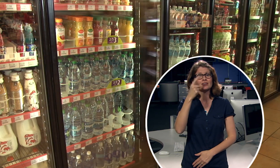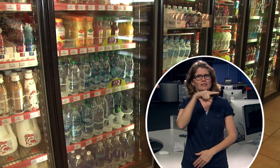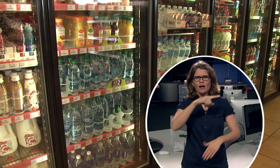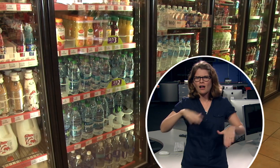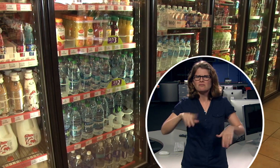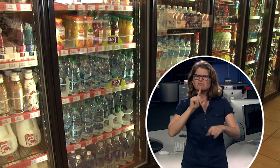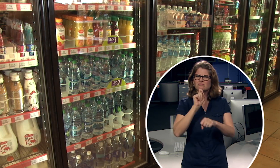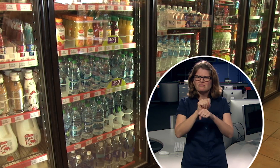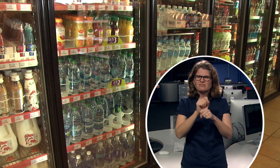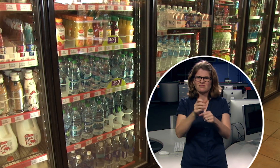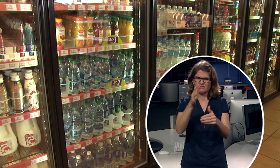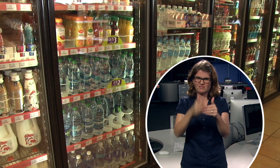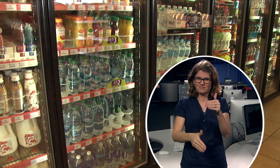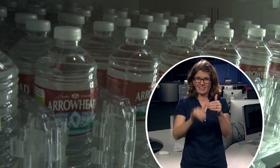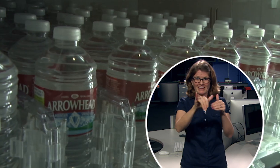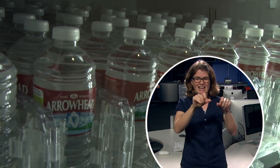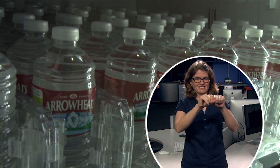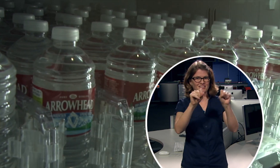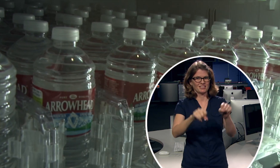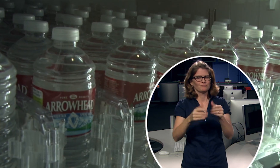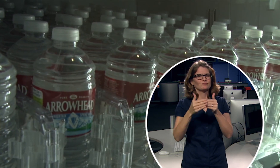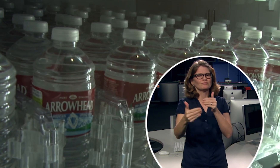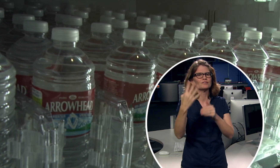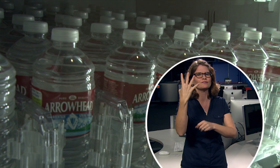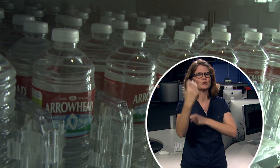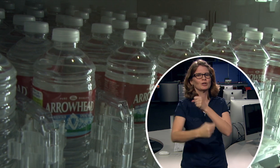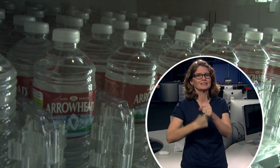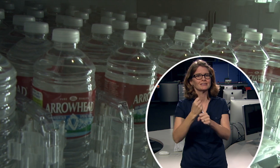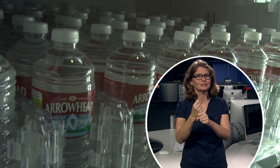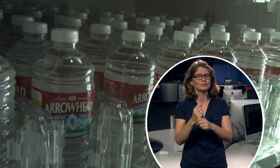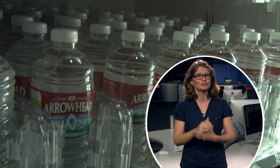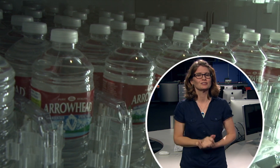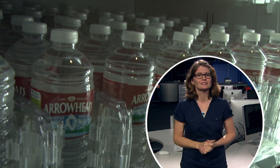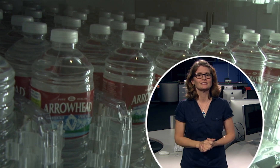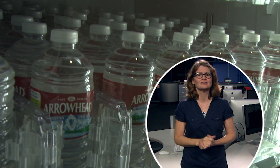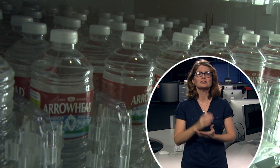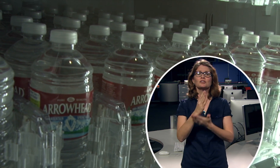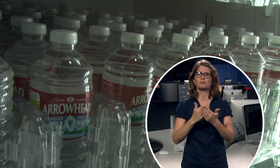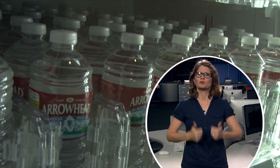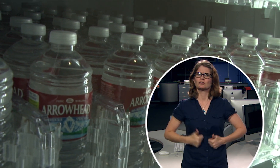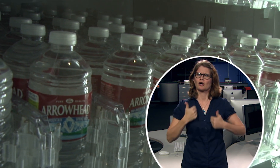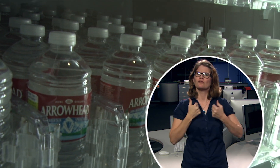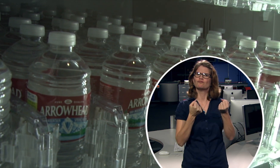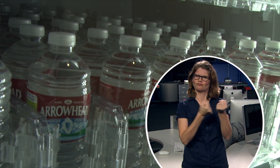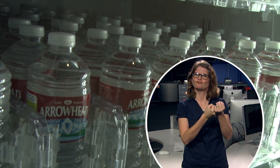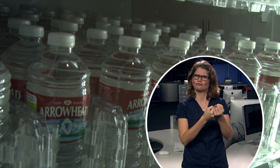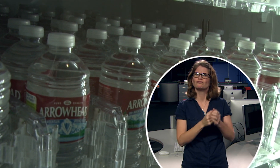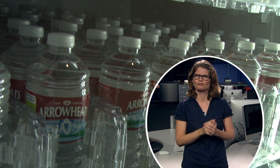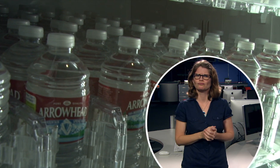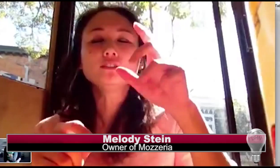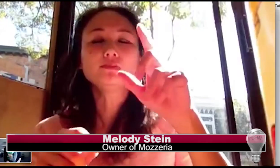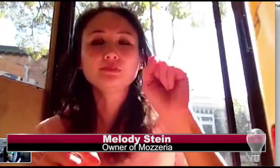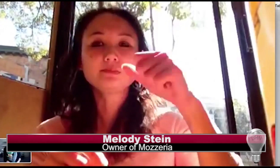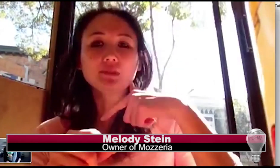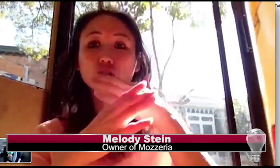IN FACT, THEY WON'T BE FULLY TAKEN OUT OF THE SYSTEM FOR ANOTHER FOUR YEARS. SOME PEOPLE ARE SUPPORTIVE.